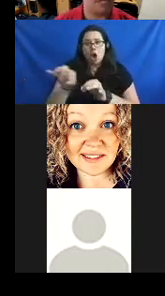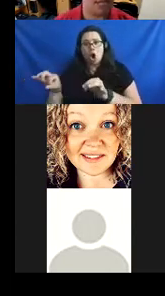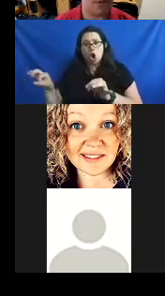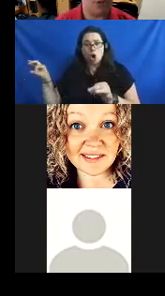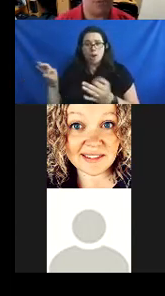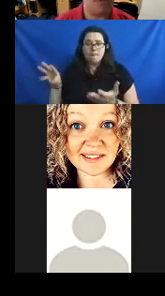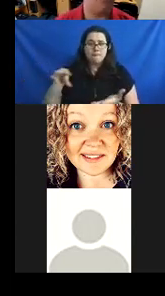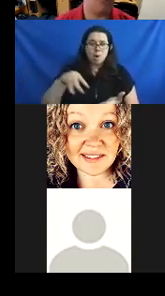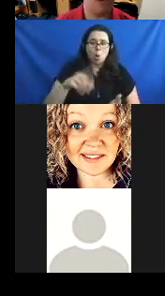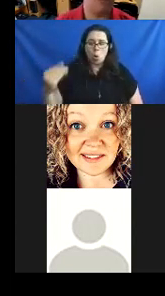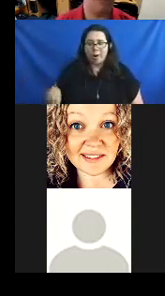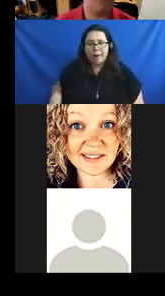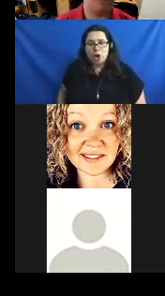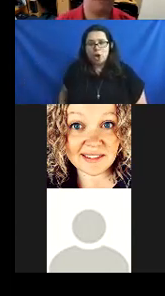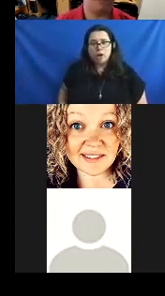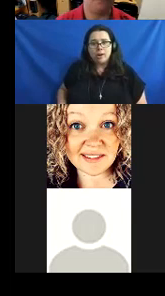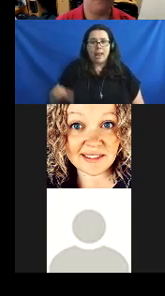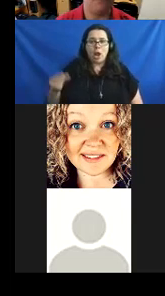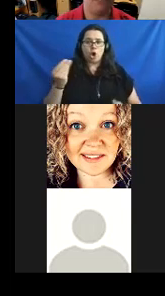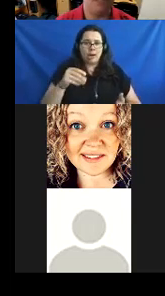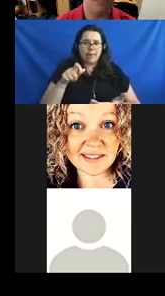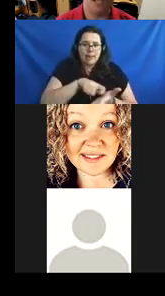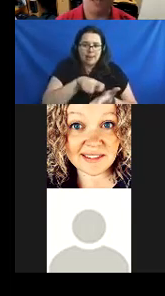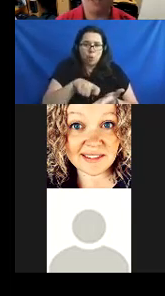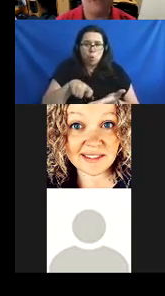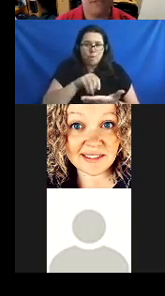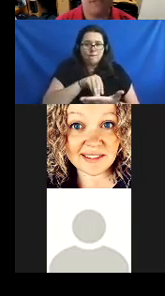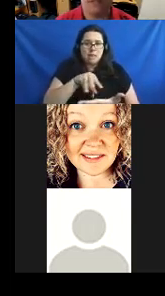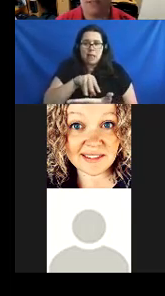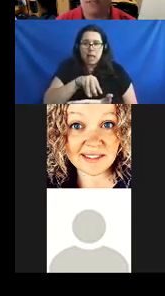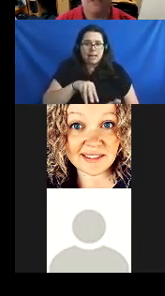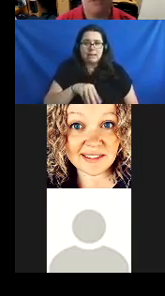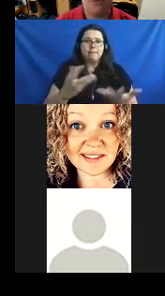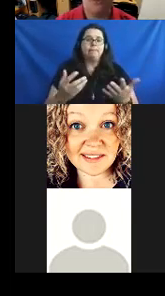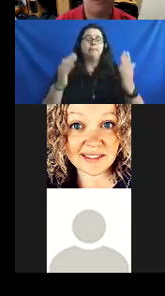CARRY WITH THEM AND MOVE AROUND. OPTICAL DEVICES.